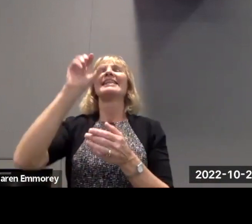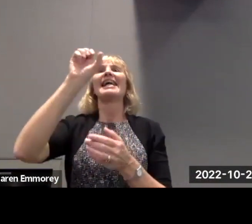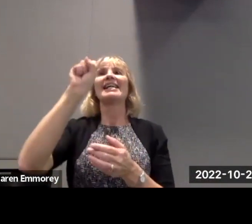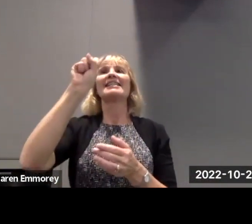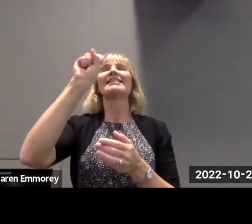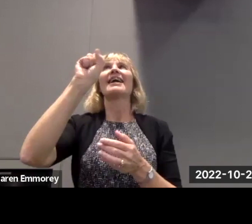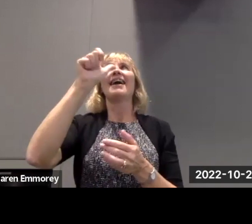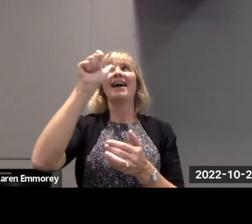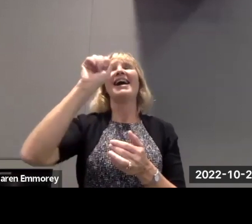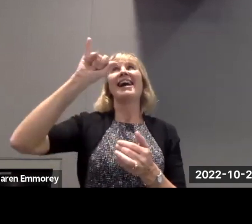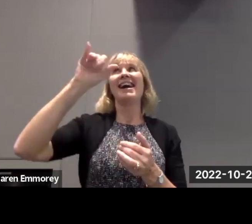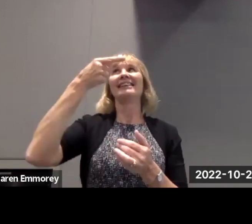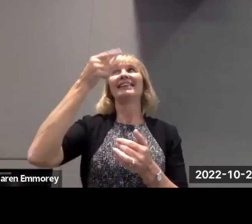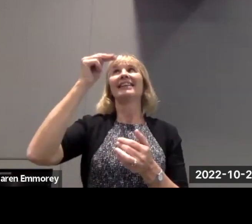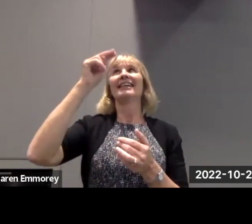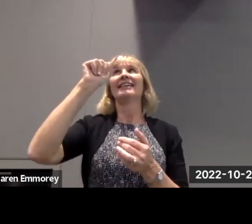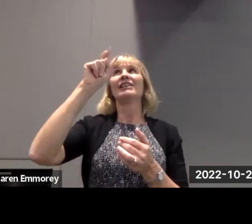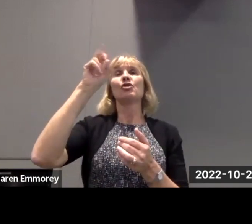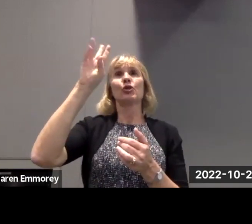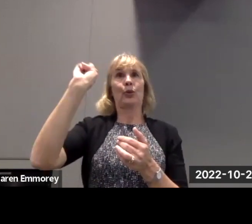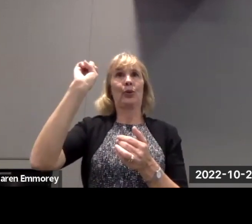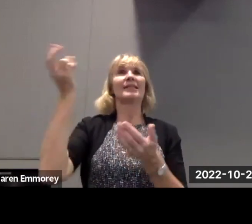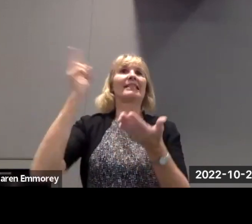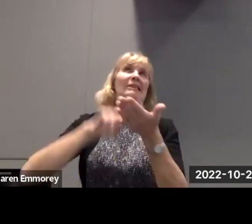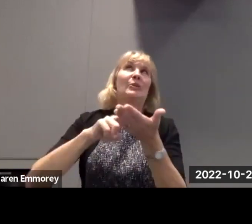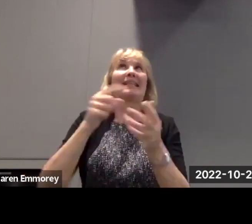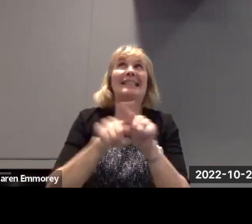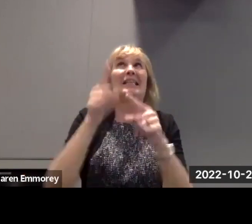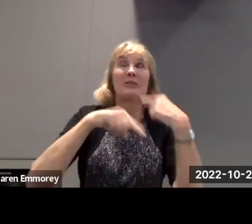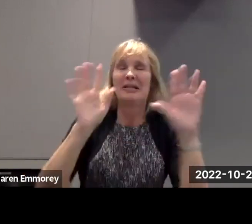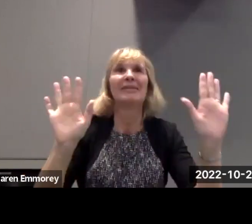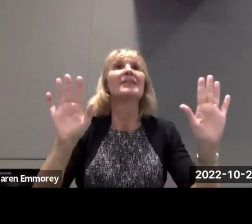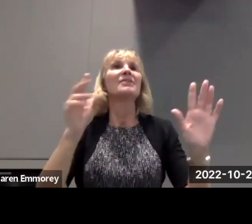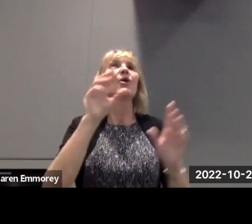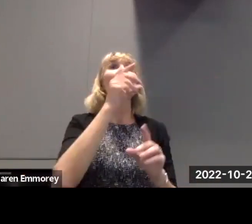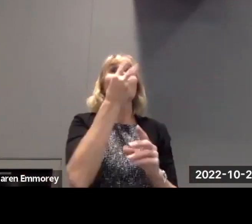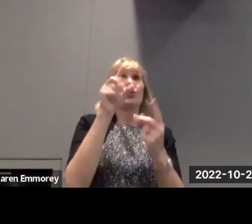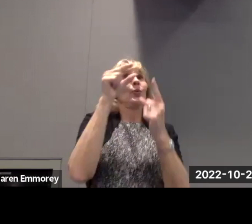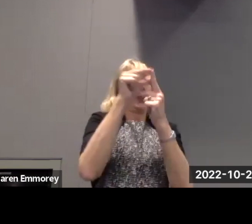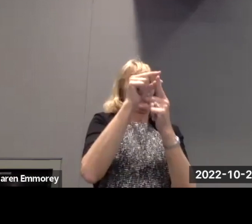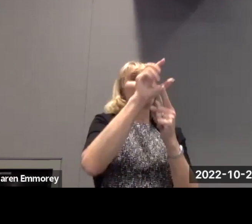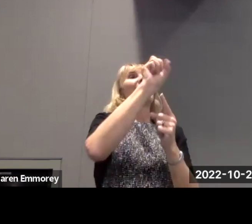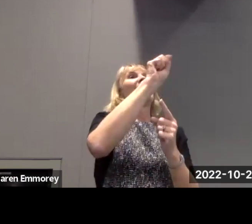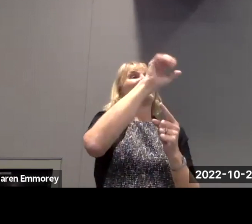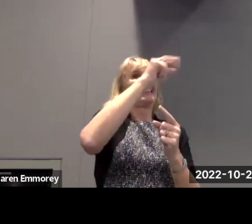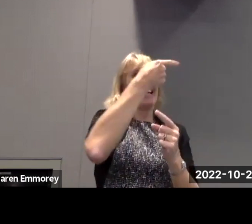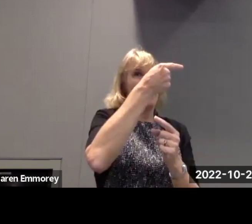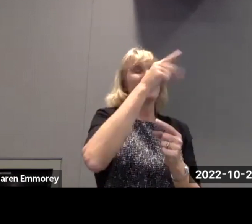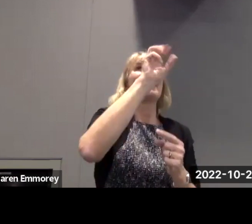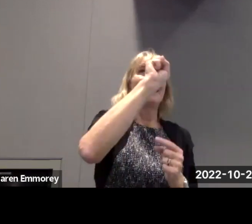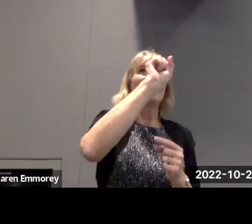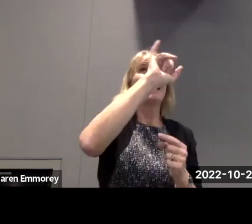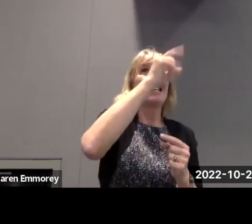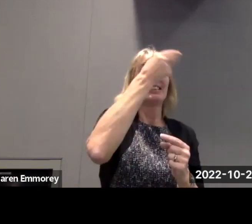Sign this I can, and that's signature sound very different. The signing signature does not sound like sign,